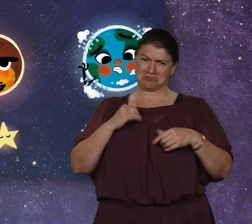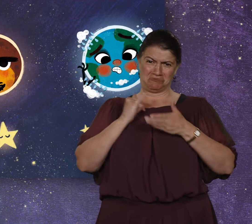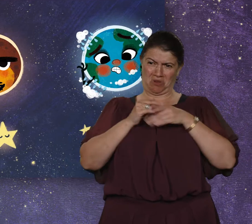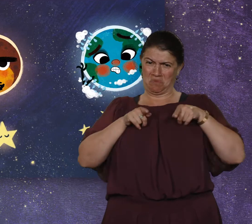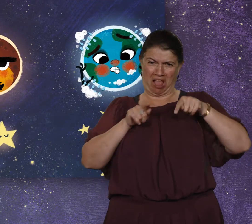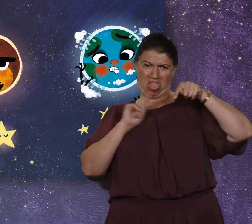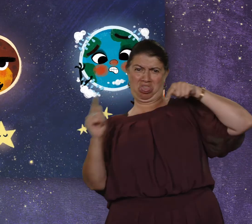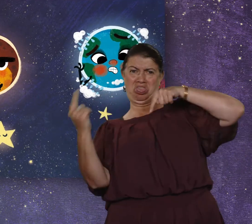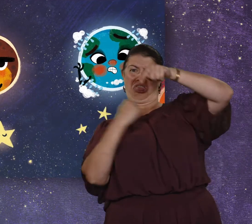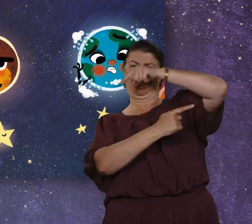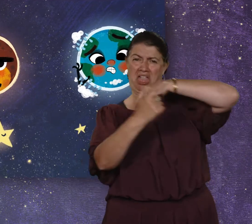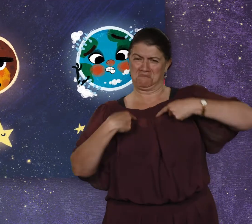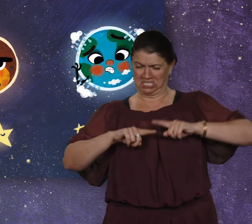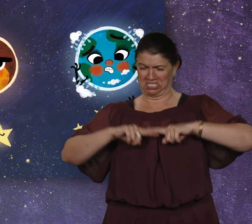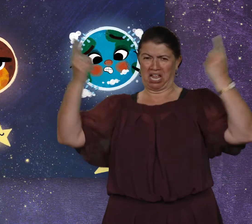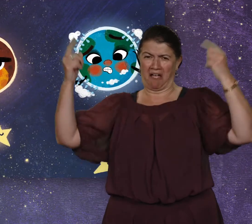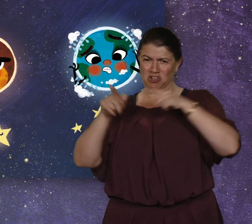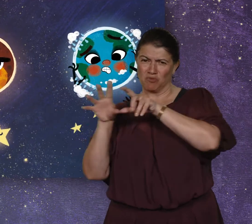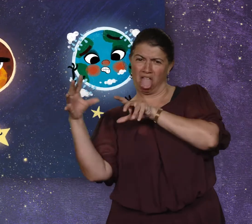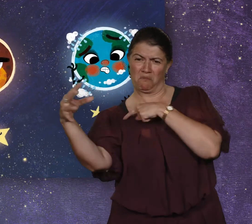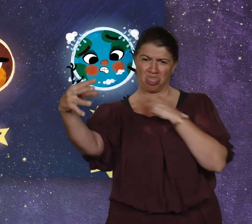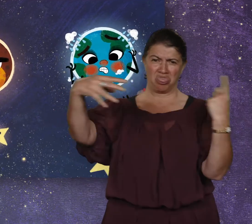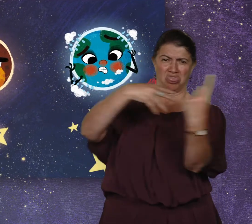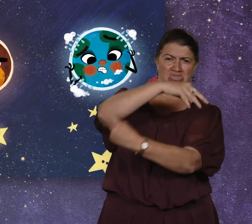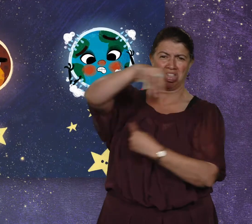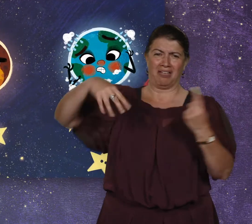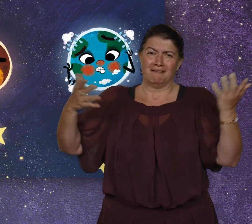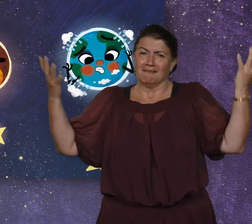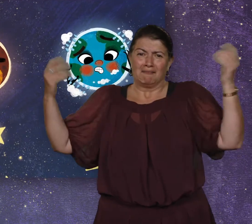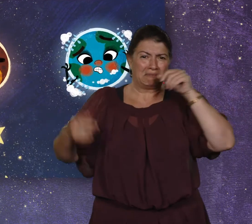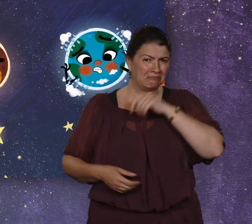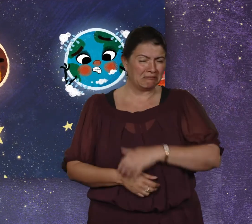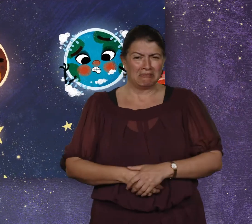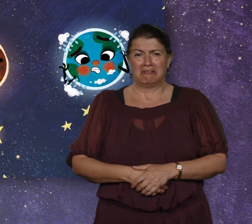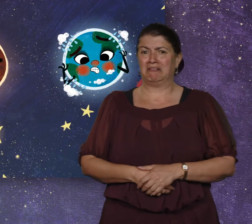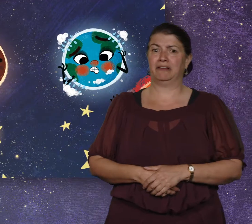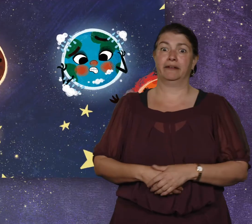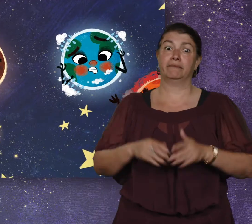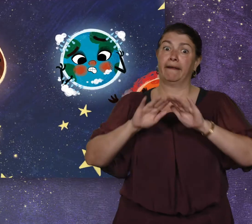the wrong way! I'm DIFFERENT I'm never invited to play.